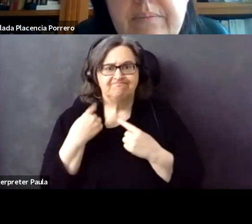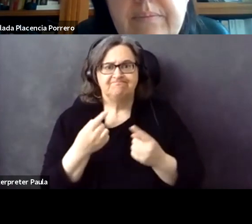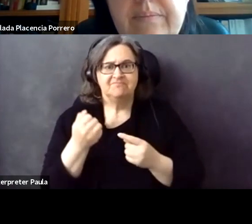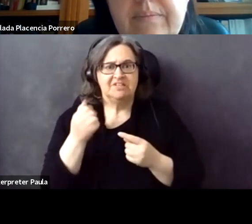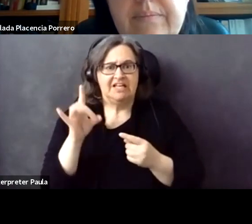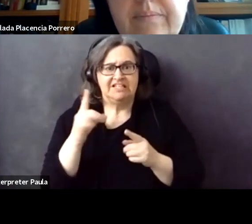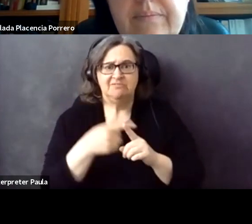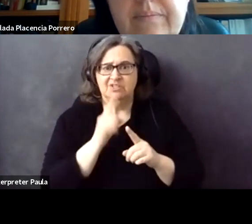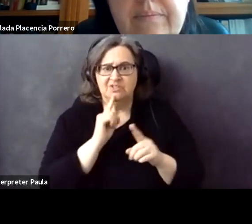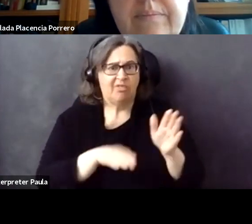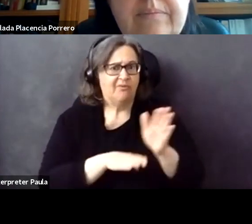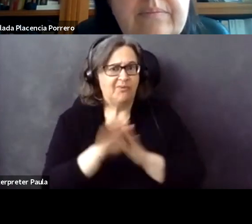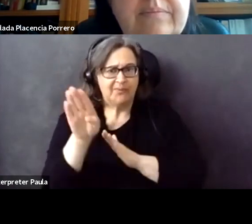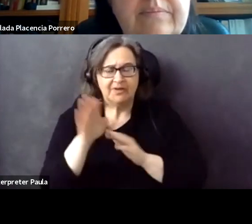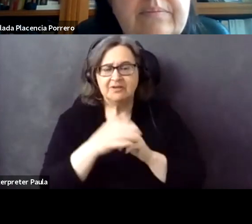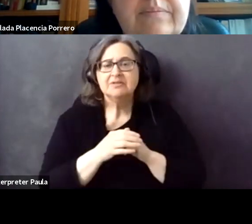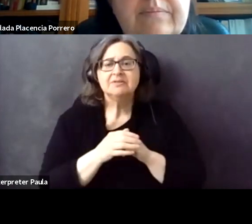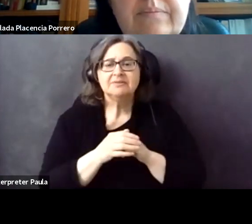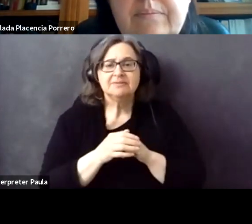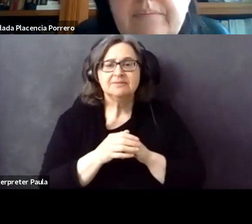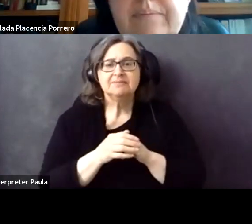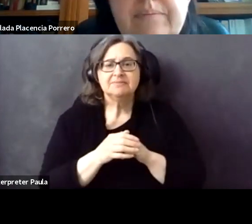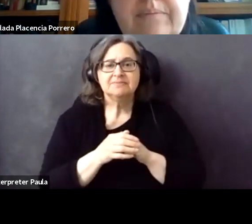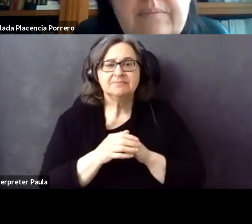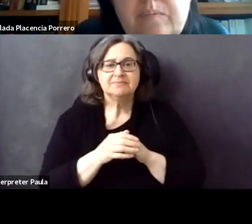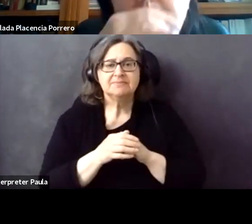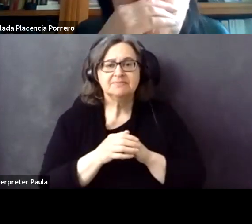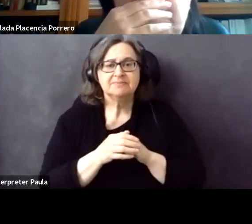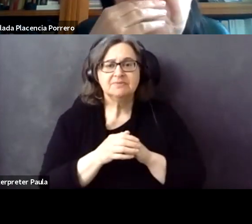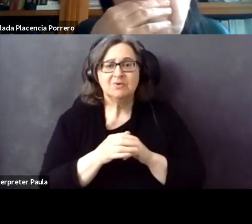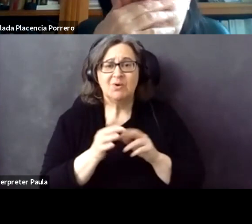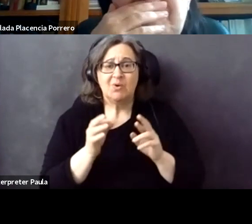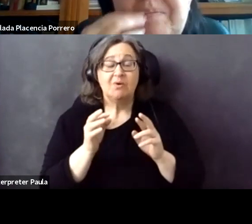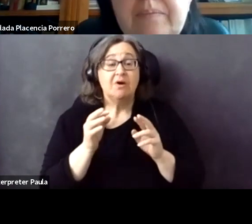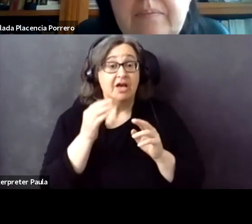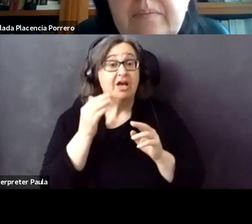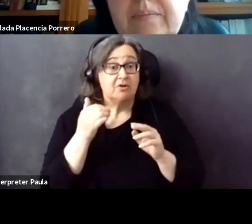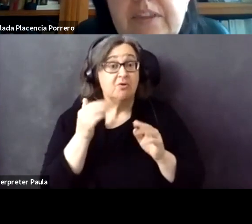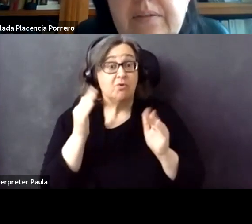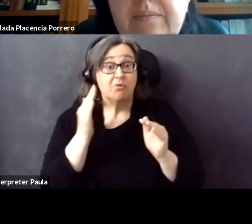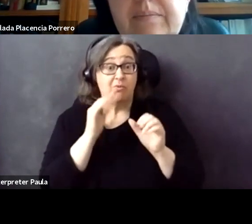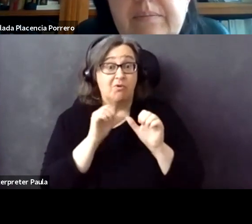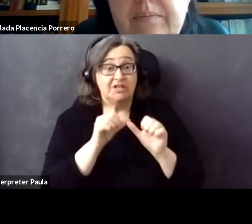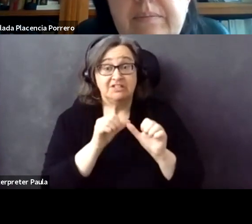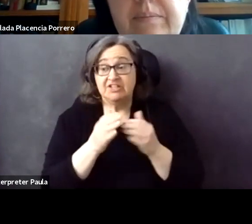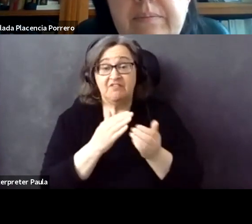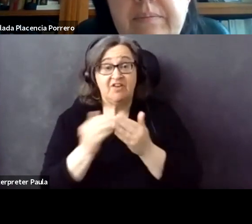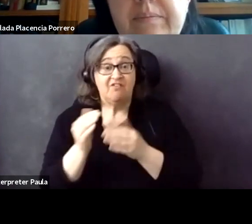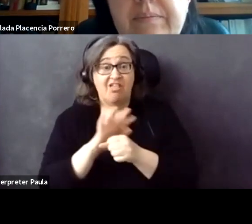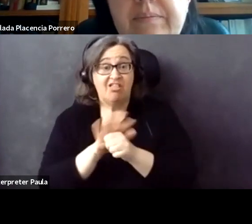And this has only been accelerated by the last events in the last 18 months or so and will